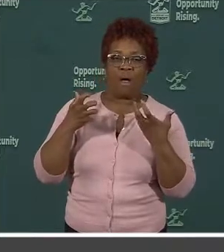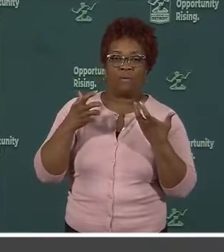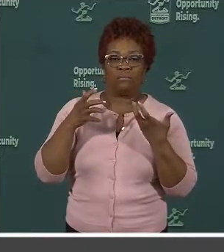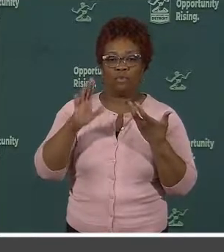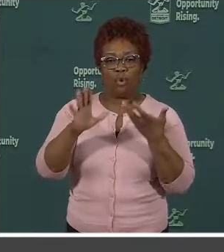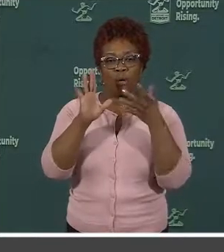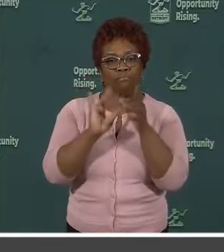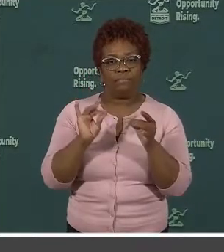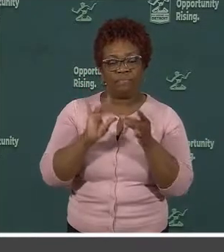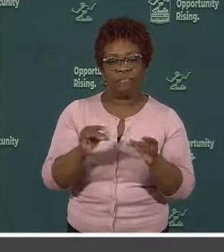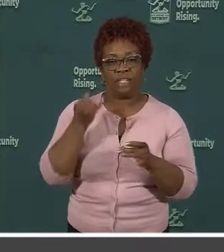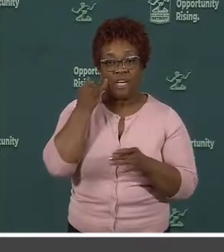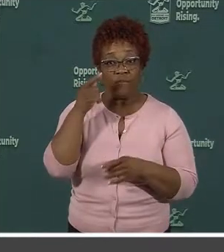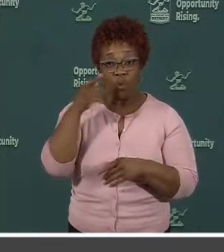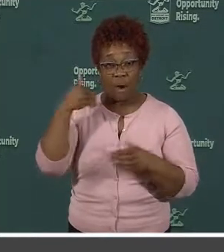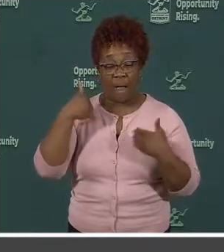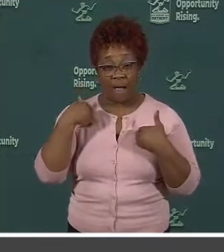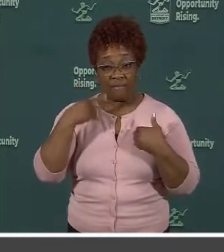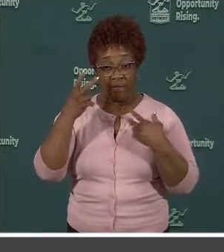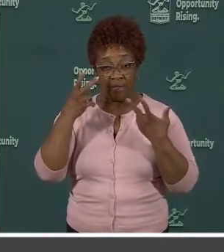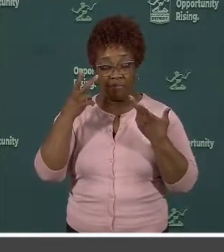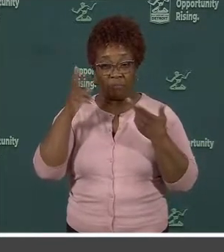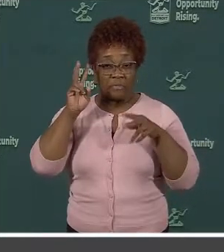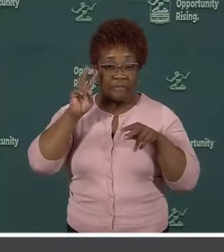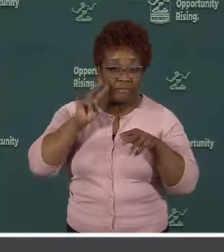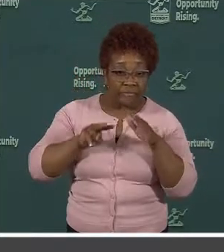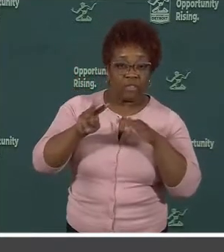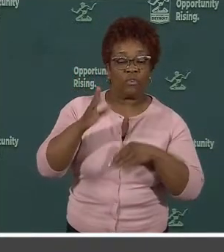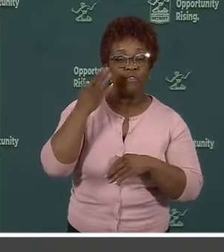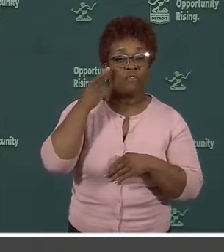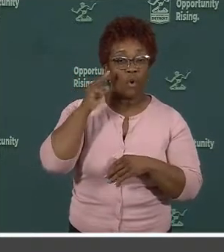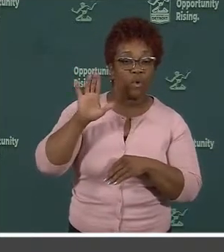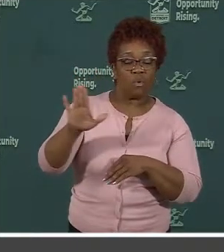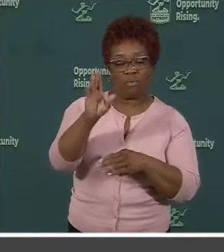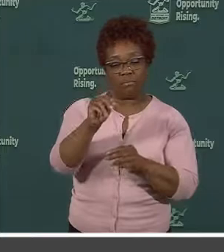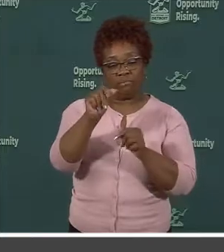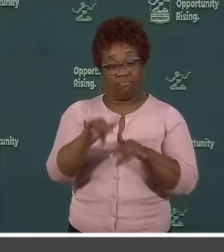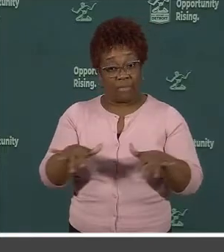THAT YOU WANT TO CREATE A PARK YOU WANT TO CREATE A GARDEN YOU CAN COME IN AND BUY THE VACANT